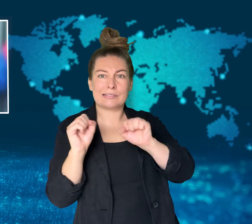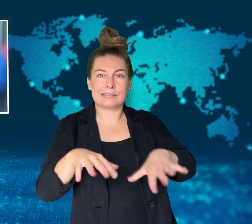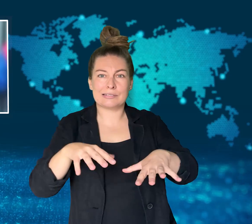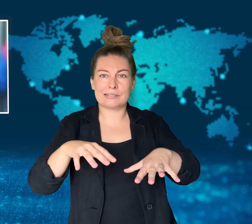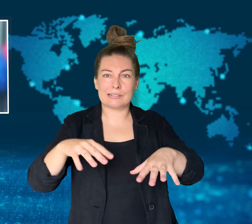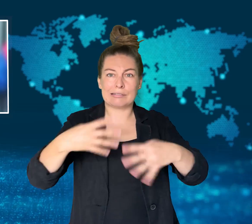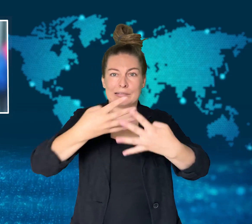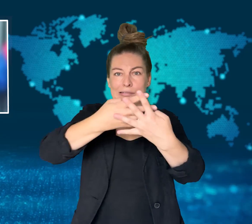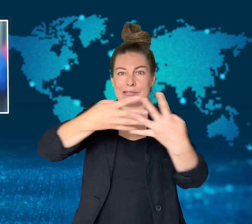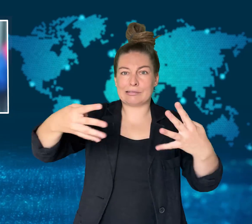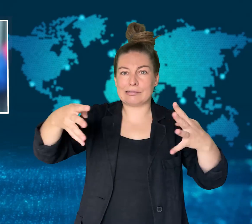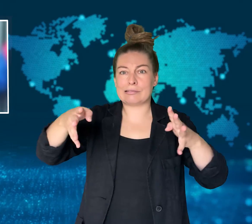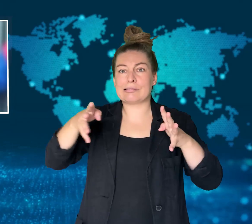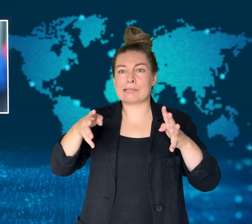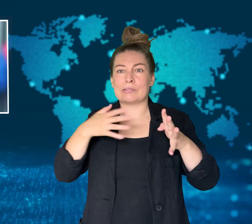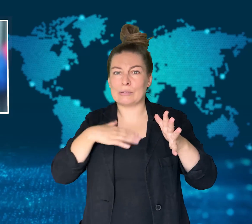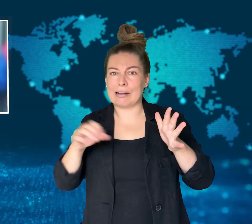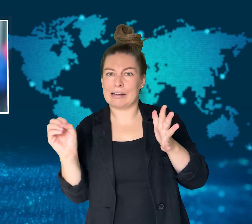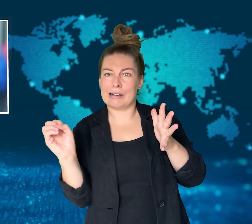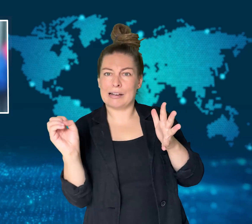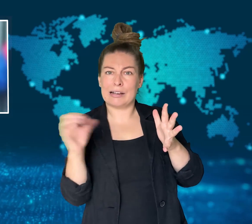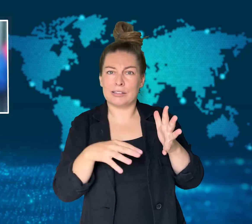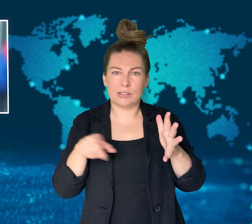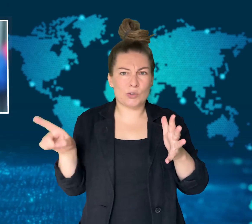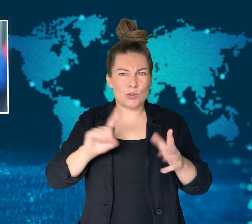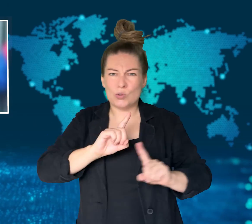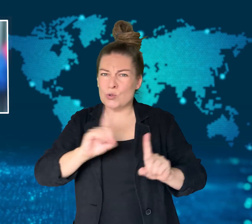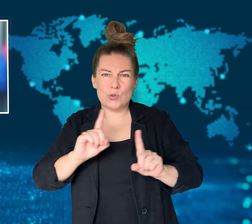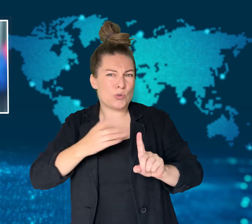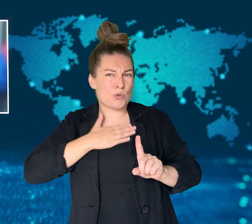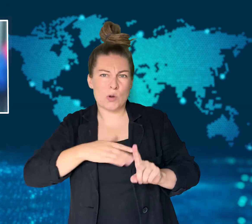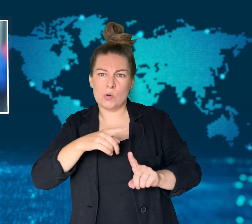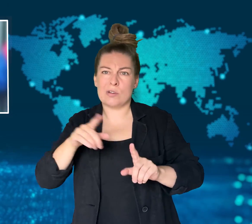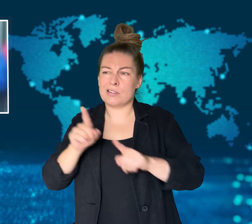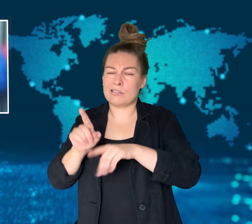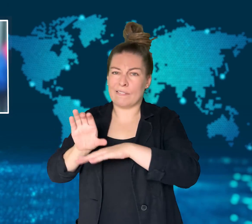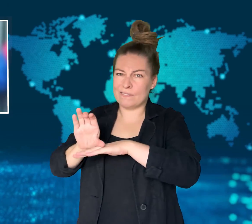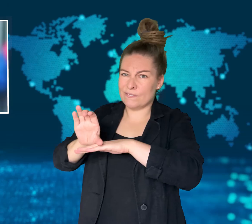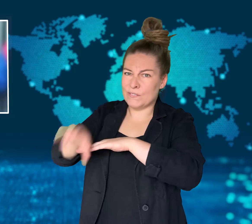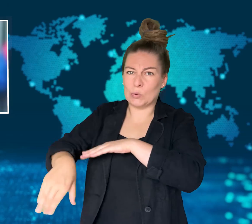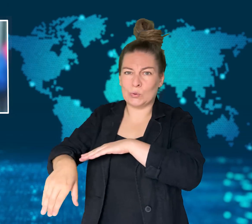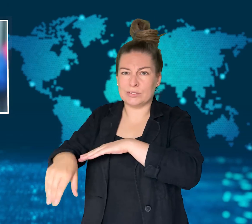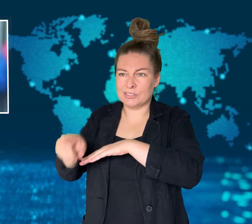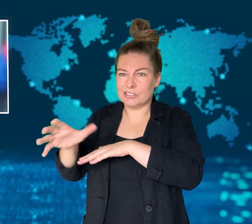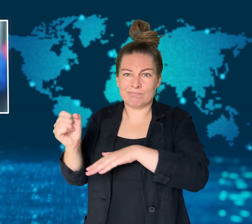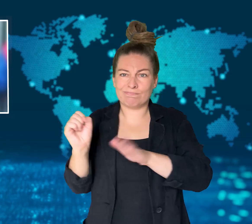Pinelands High School in South Africa.